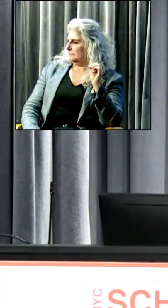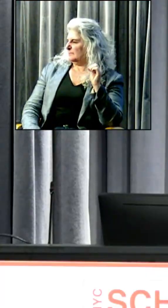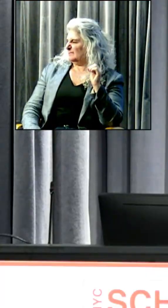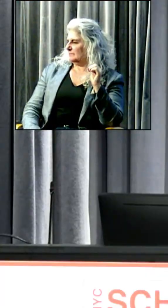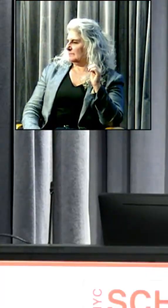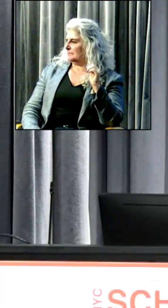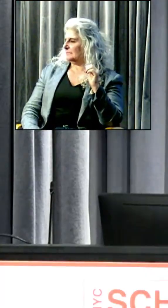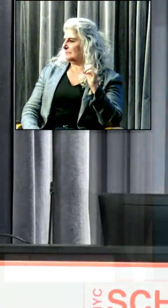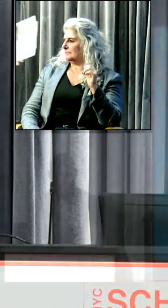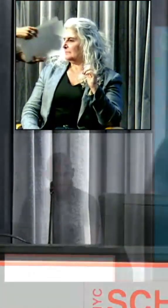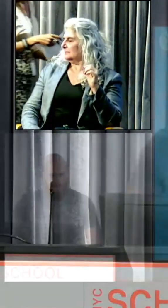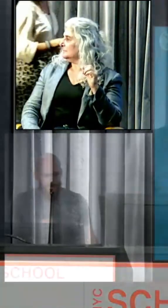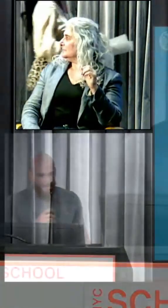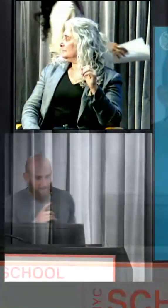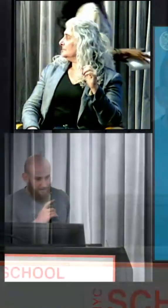account its average size,